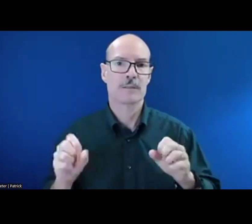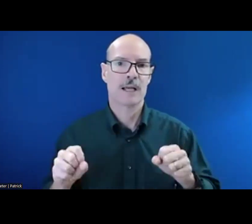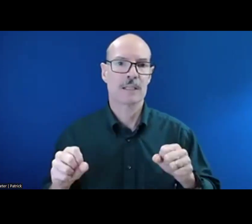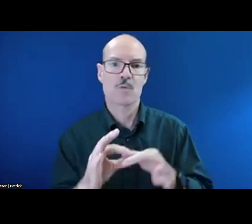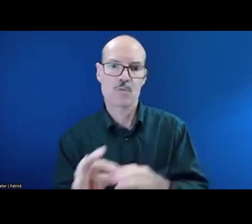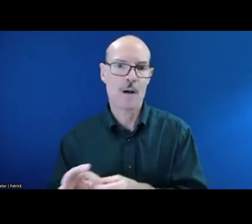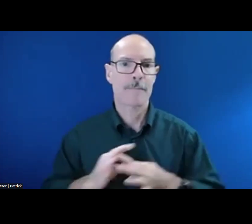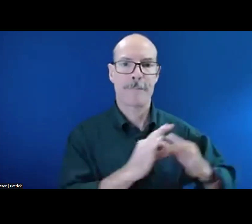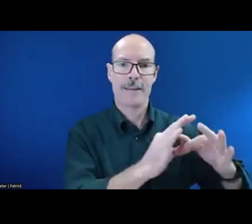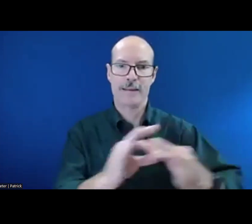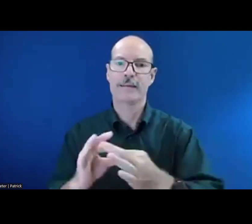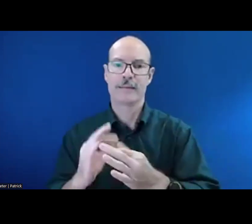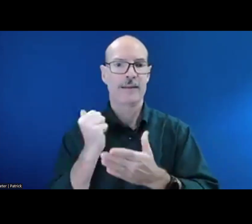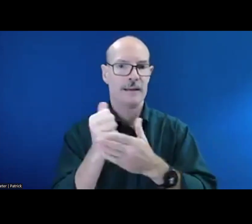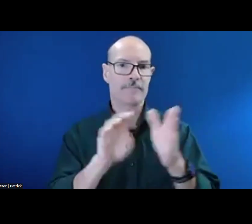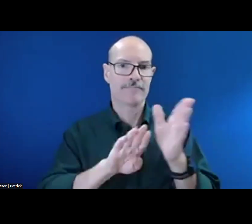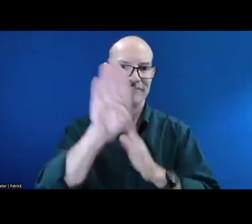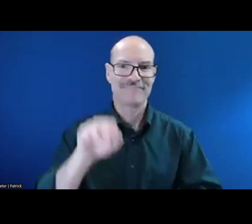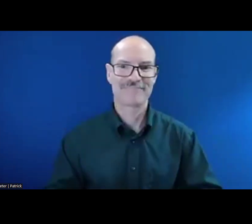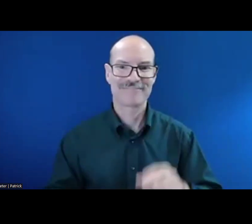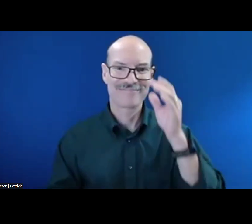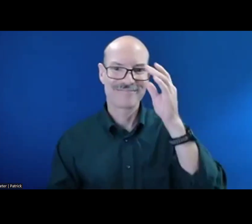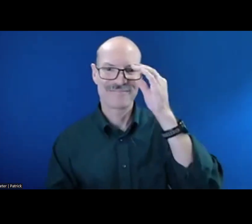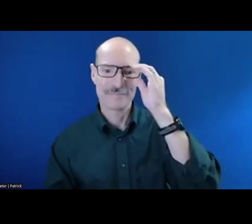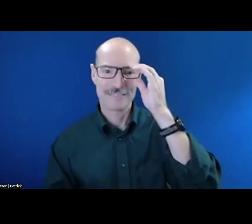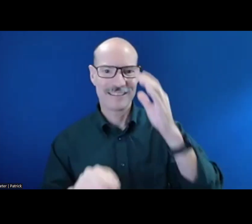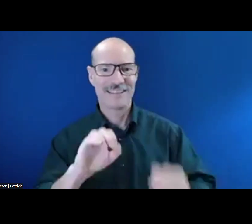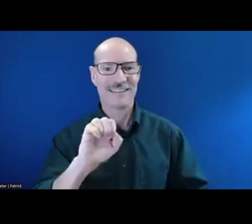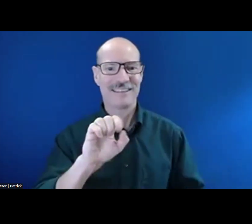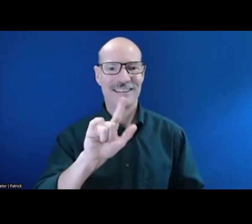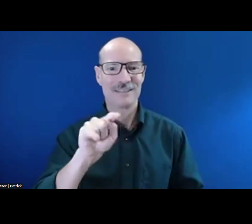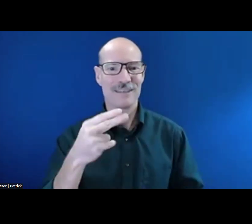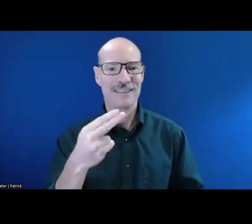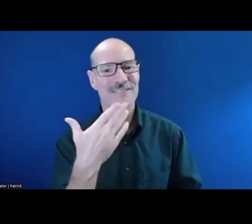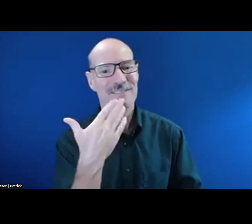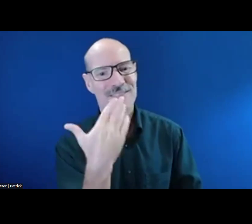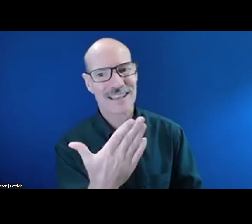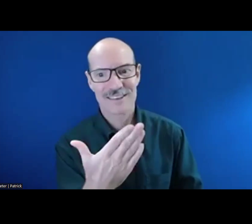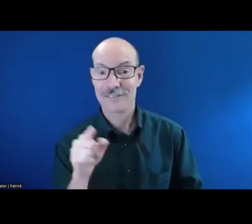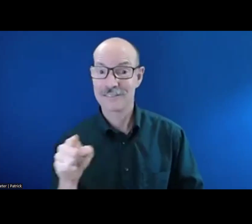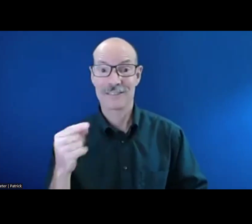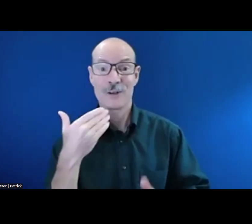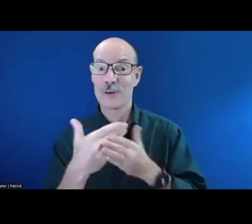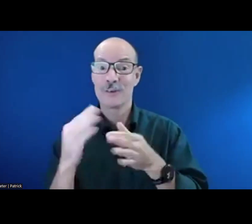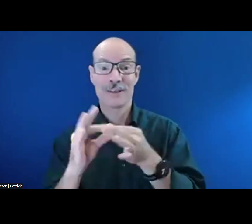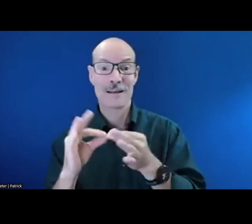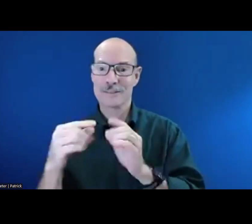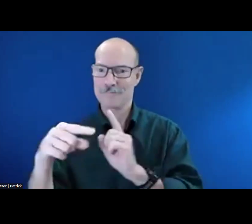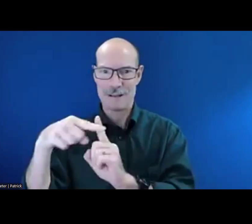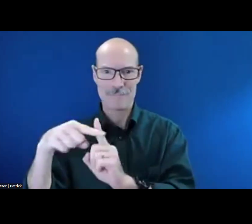Perfect. Thank you so much. We have some really great, positive feedback about the webinar and how useful it's been, in the chat.